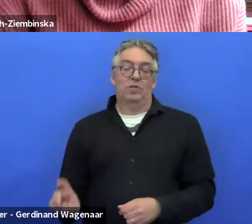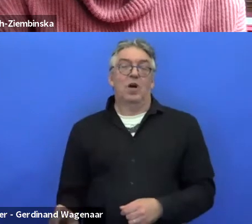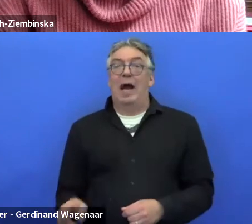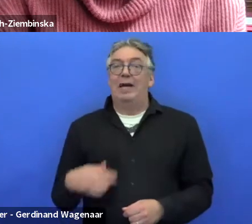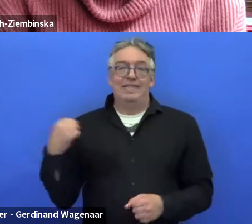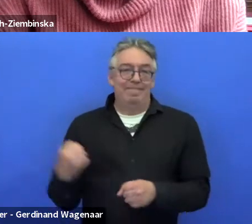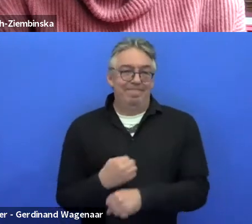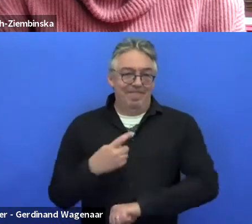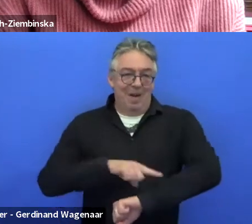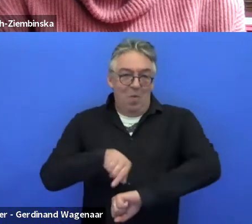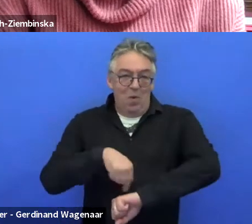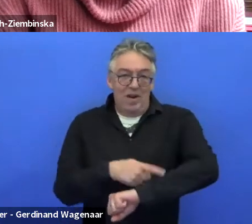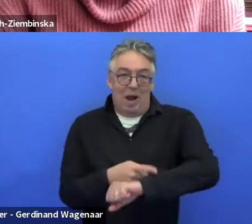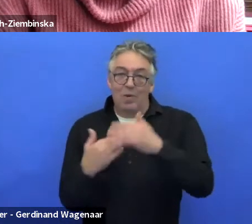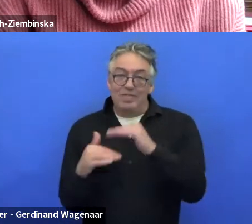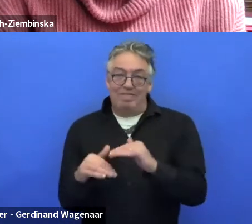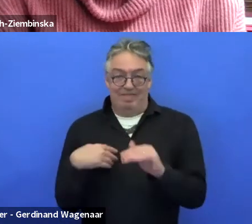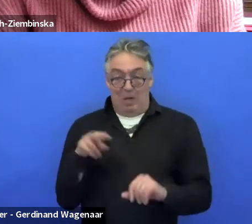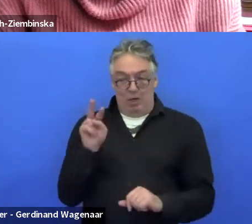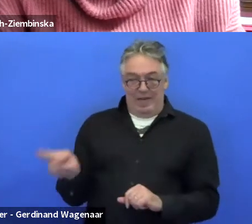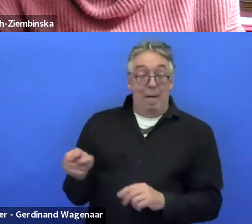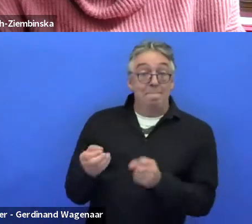because people will have more than a question or issues